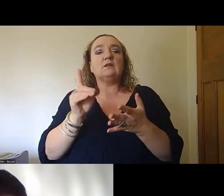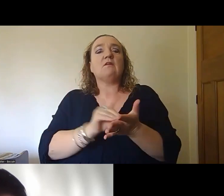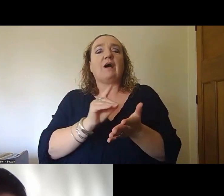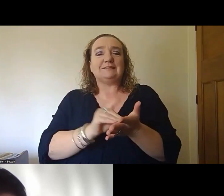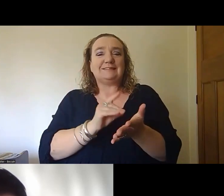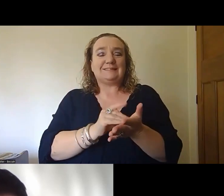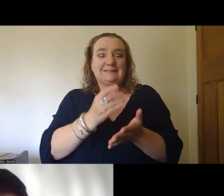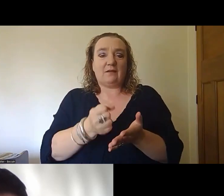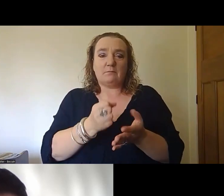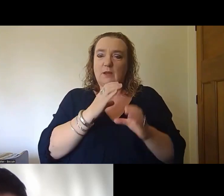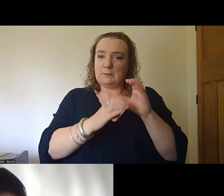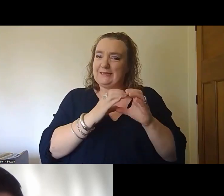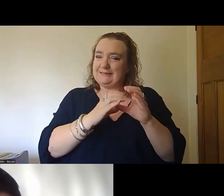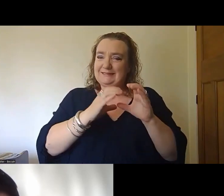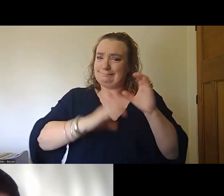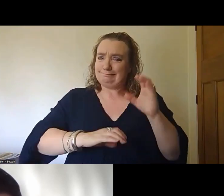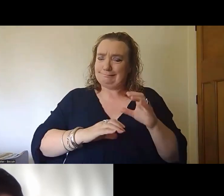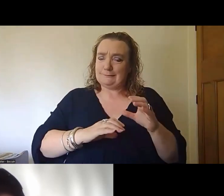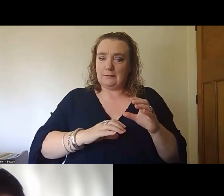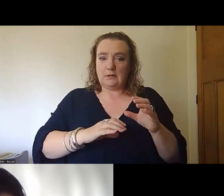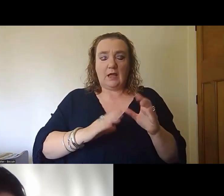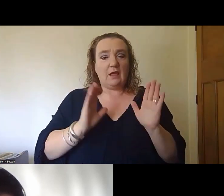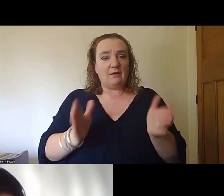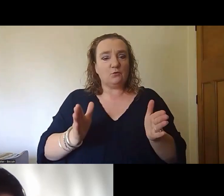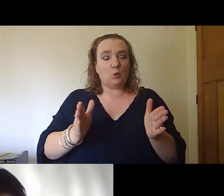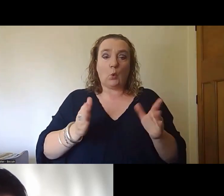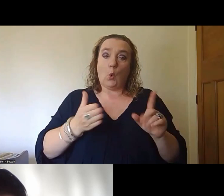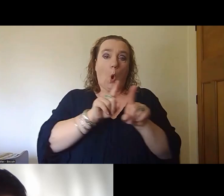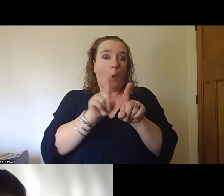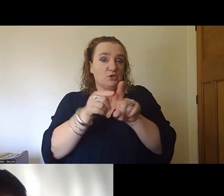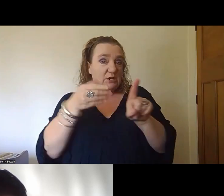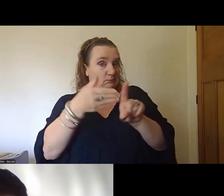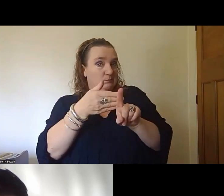So we've actually had to do lots of object referencing. So when I ask him, "Where do you wanna go?"